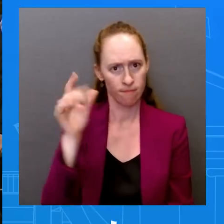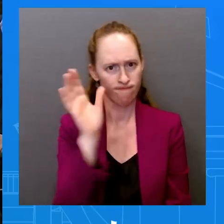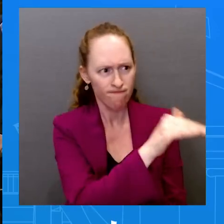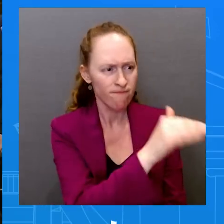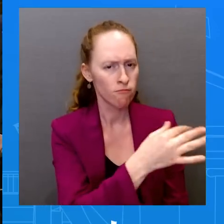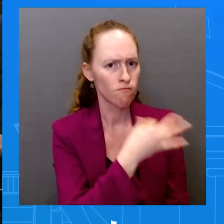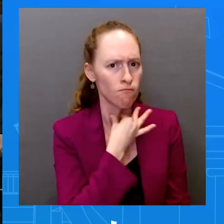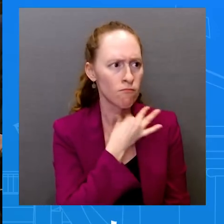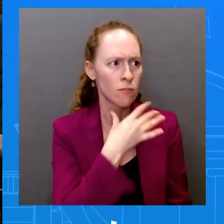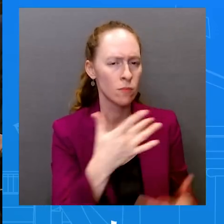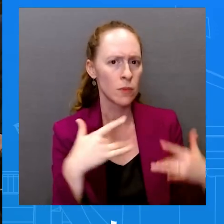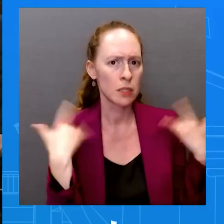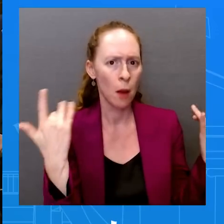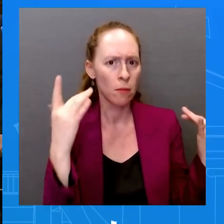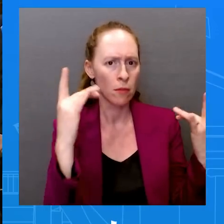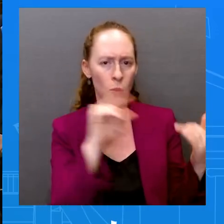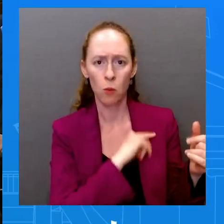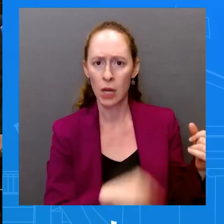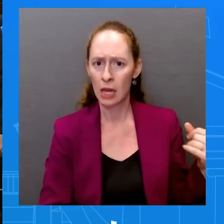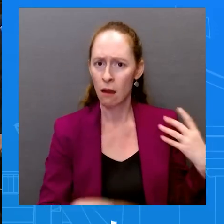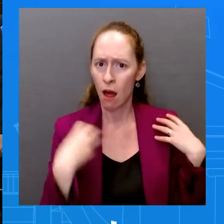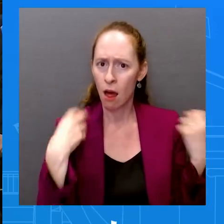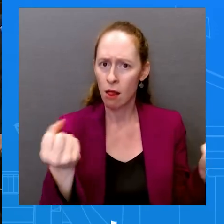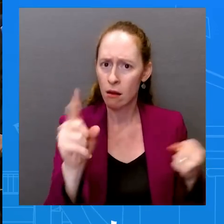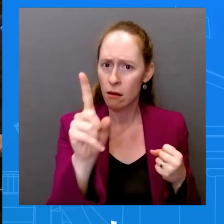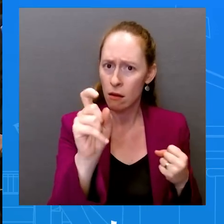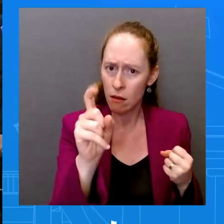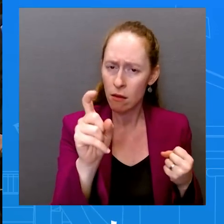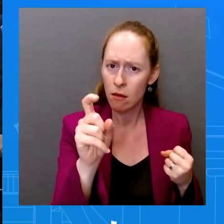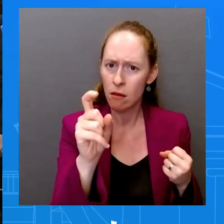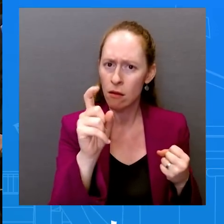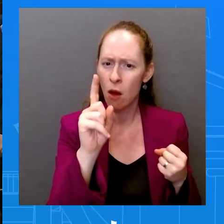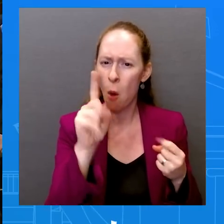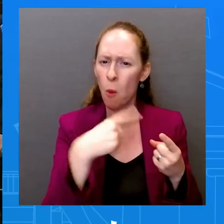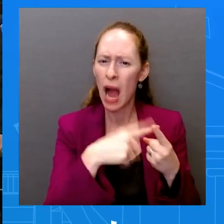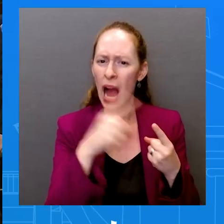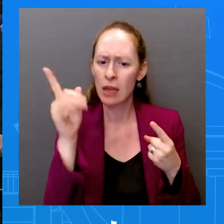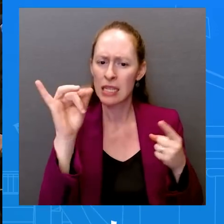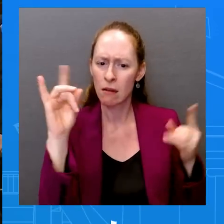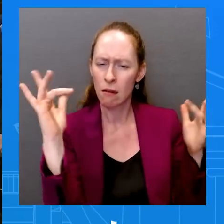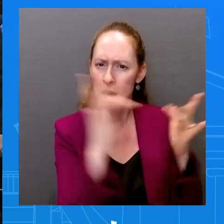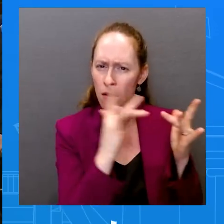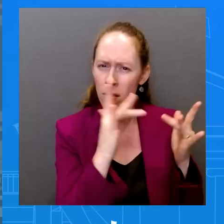Was it at the G7 in Cornwall, or have they had conversations after that? Ms. Jean-Pierre: So they --